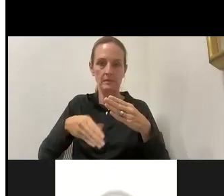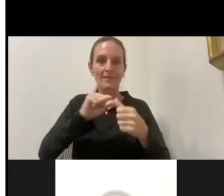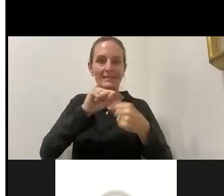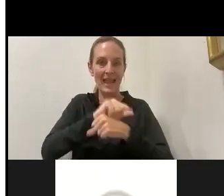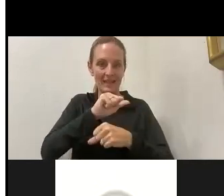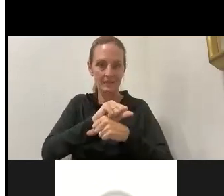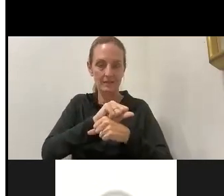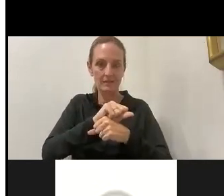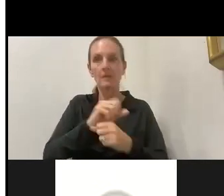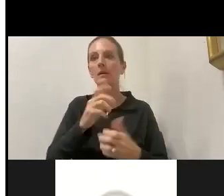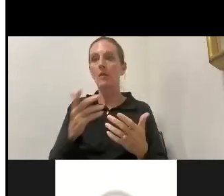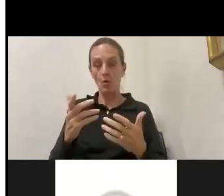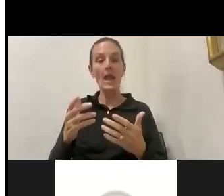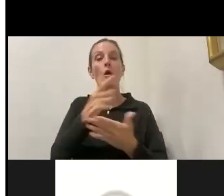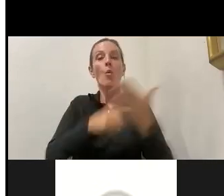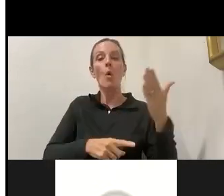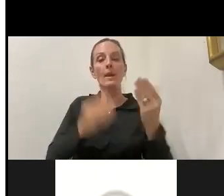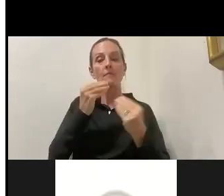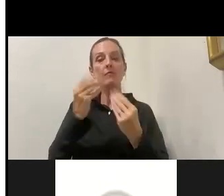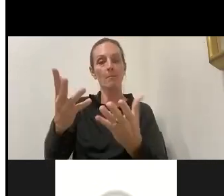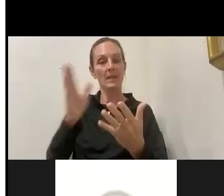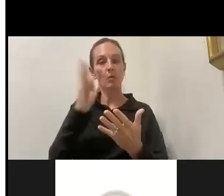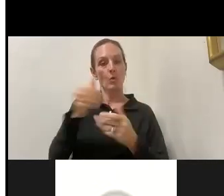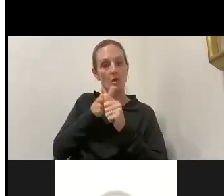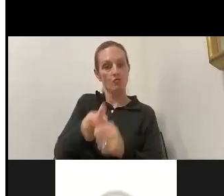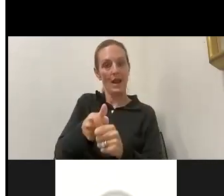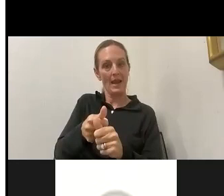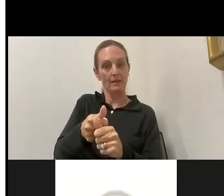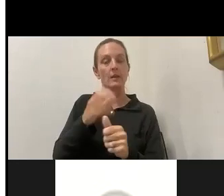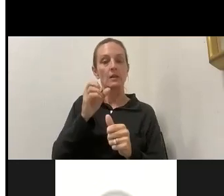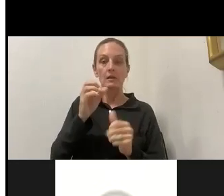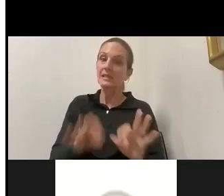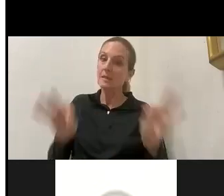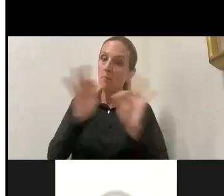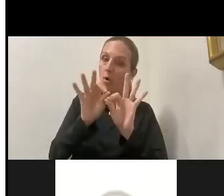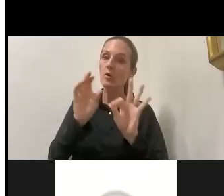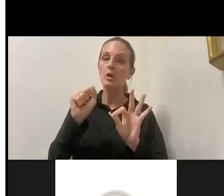track? That is really important to know too so you can put the same deliverables in every project.